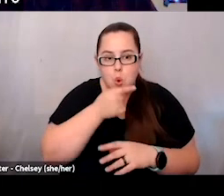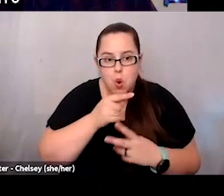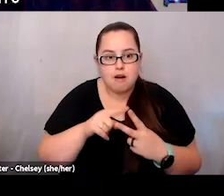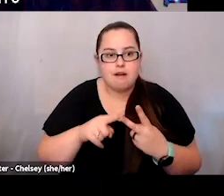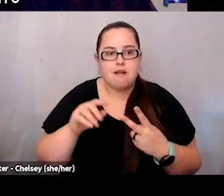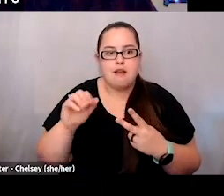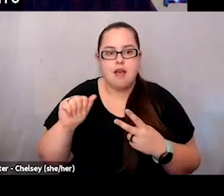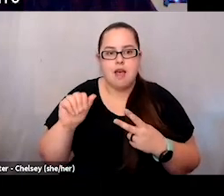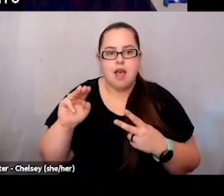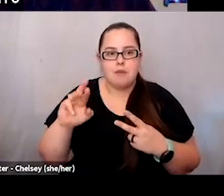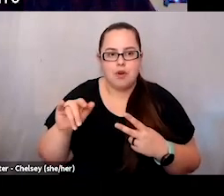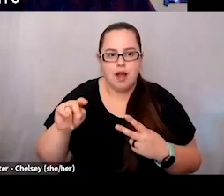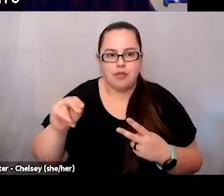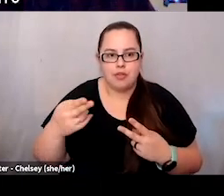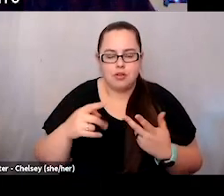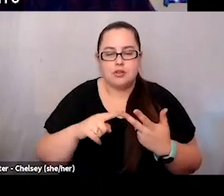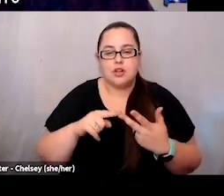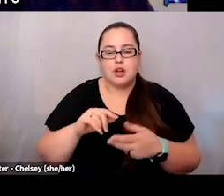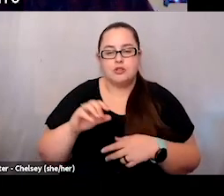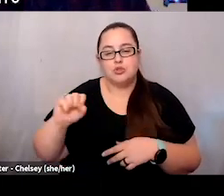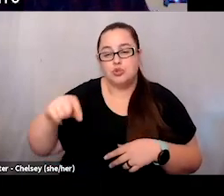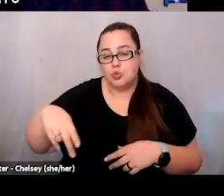the main, the main three, and we'll talk a little bit more about those. But there's